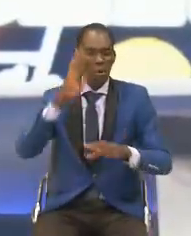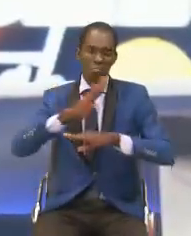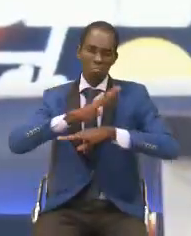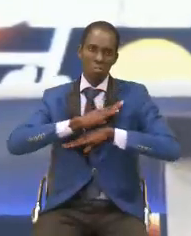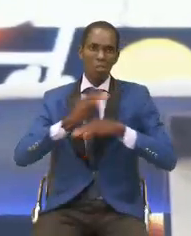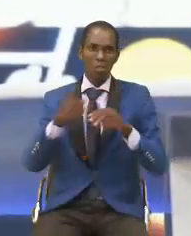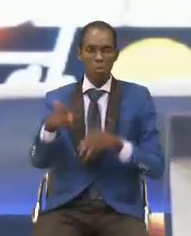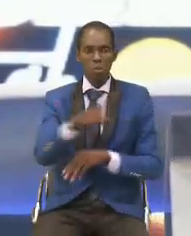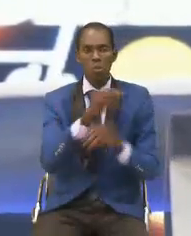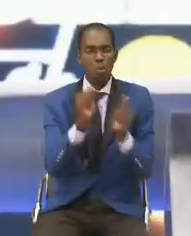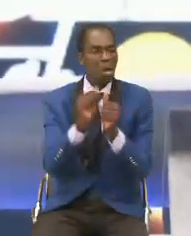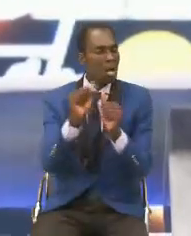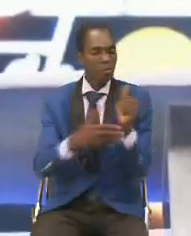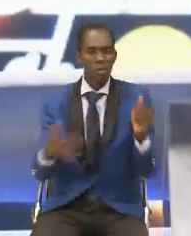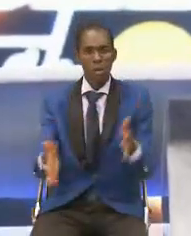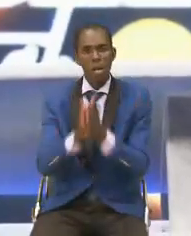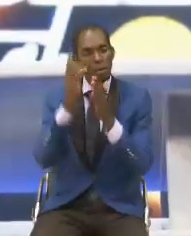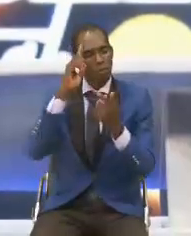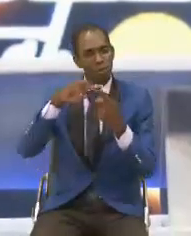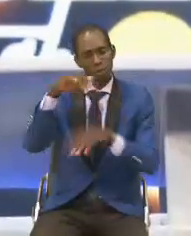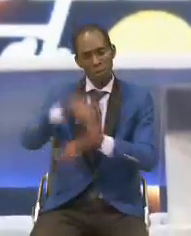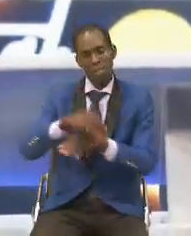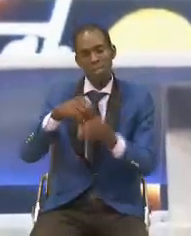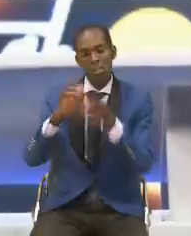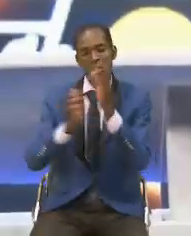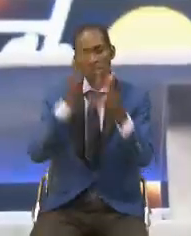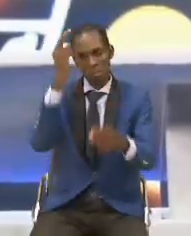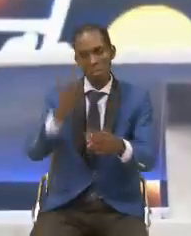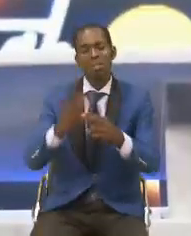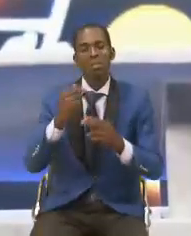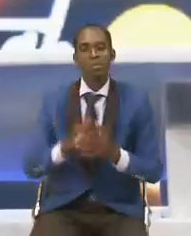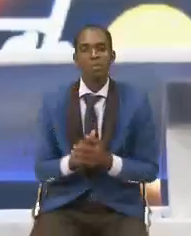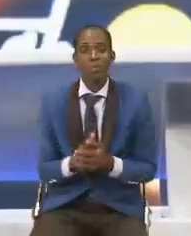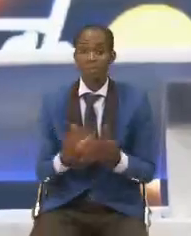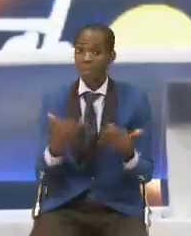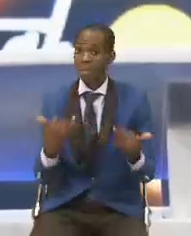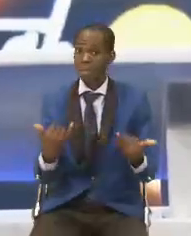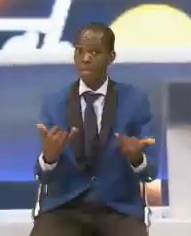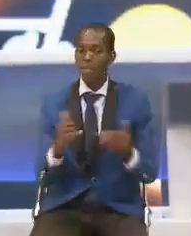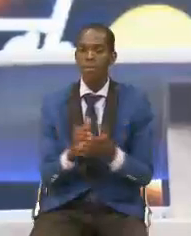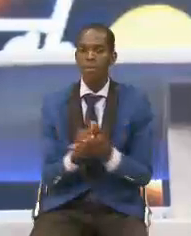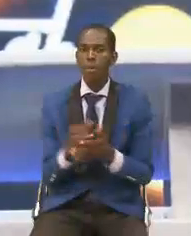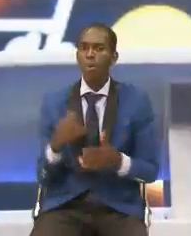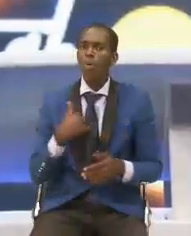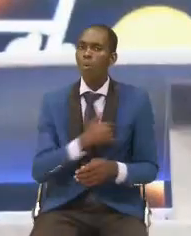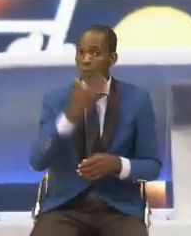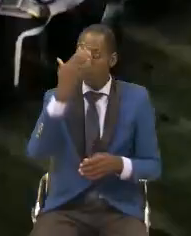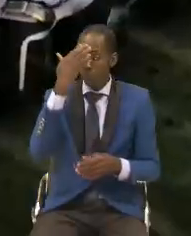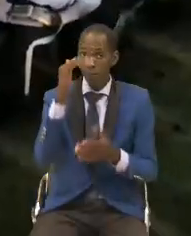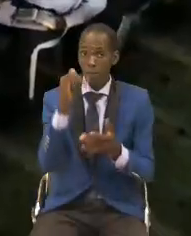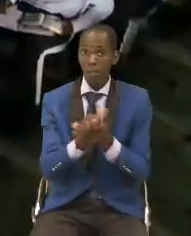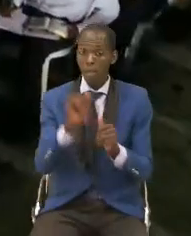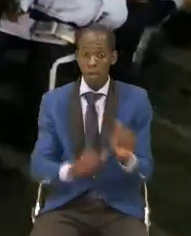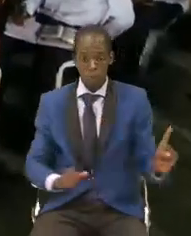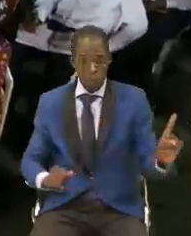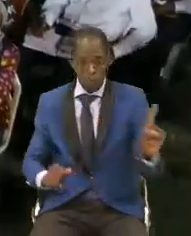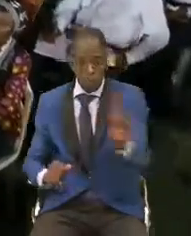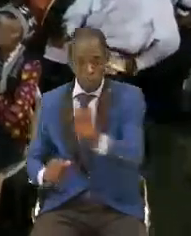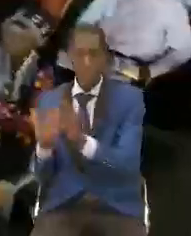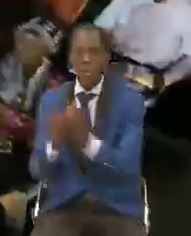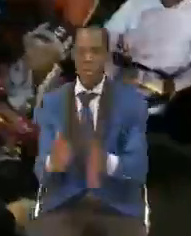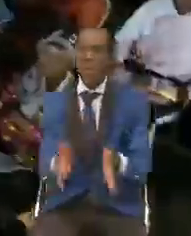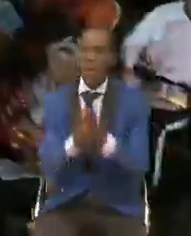it will satisfy you with everything you are asking for tonight in jesus name now we know